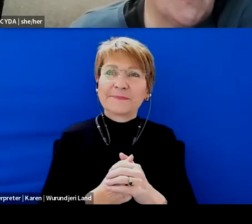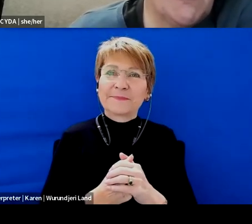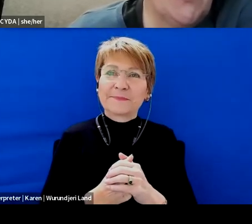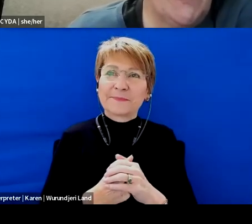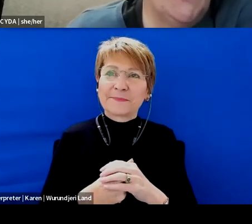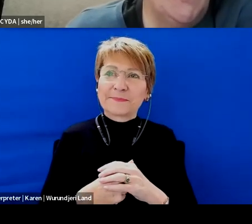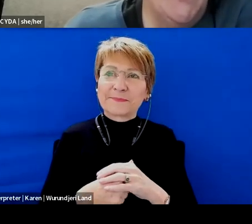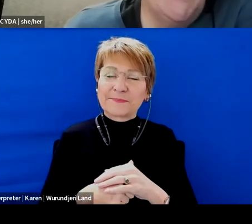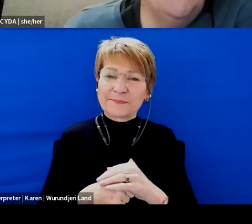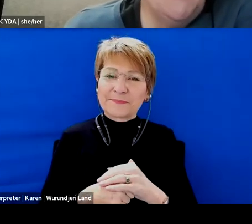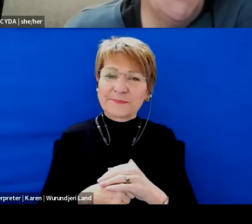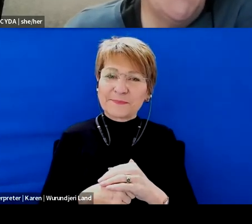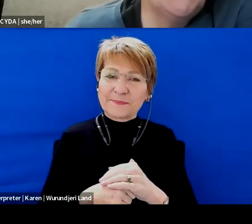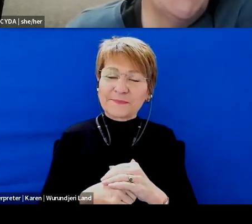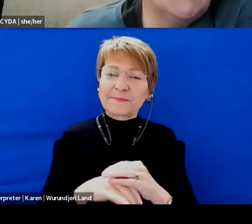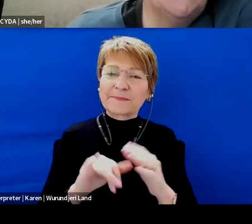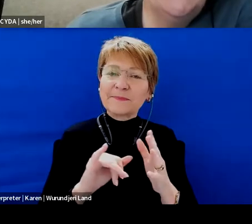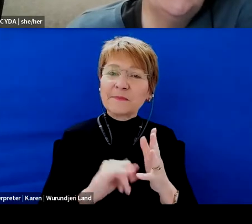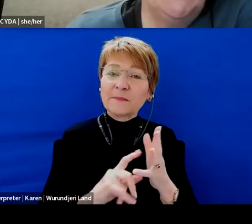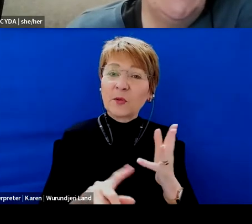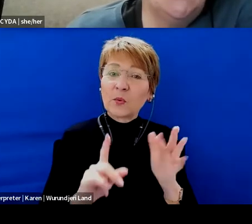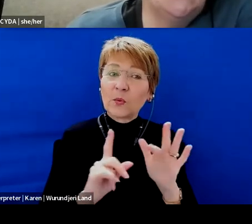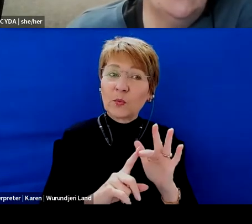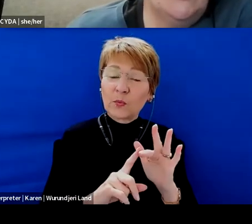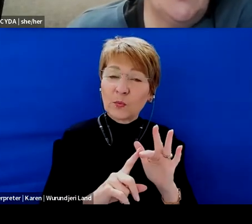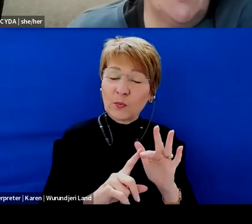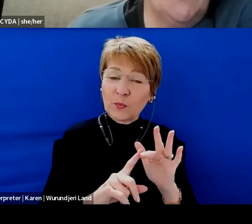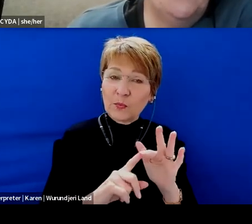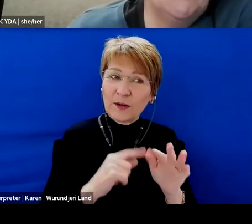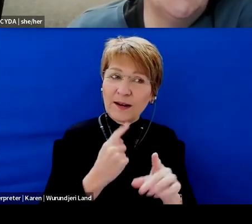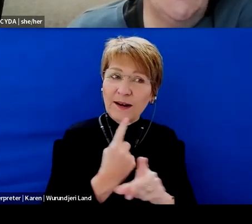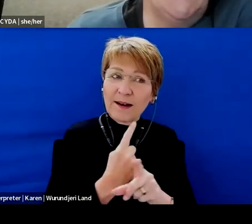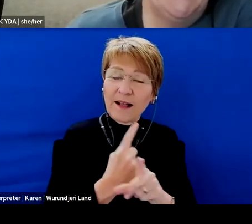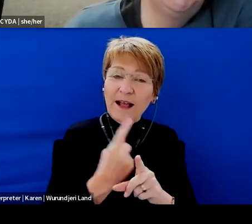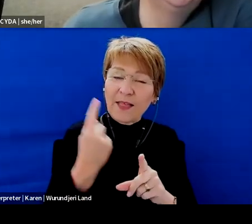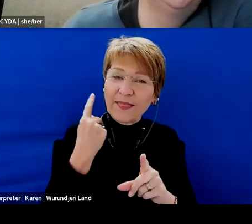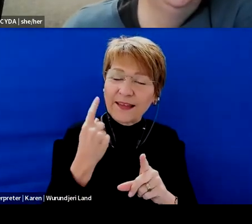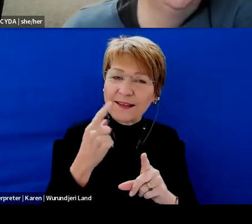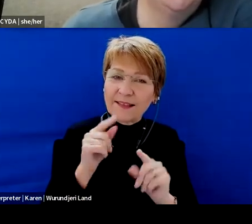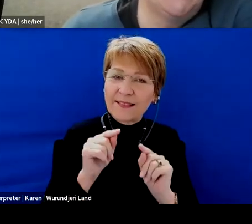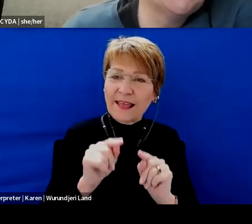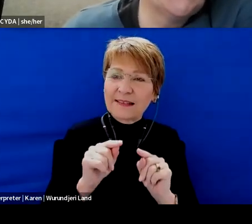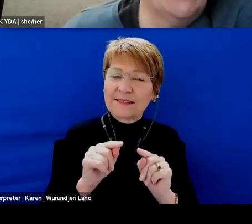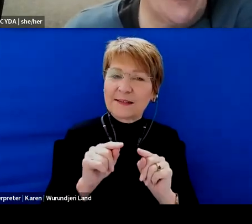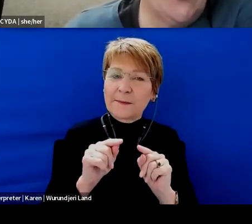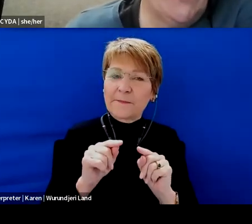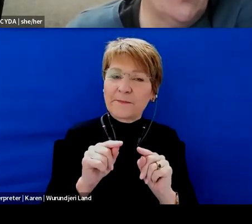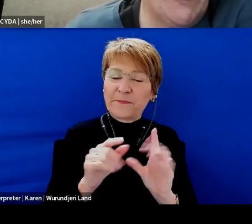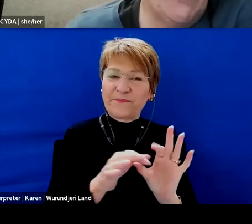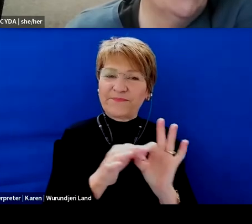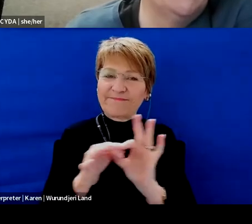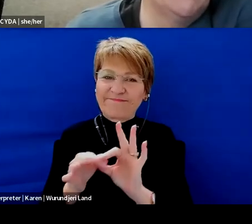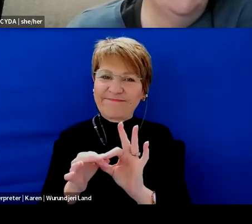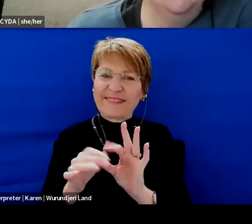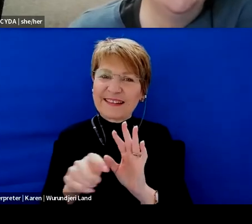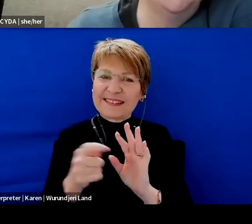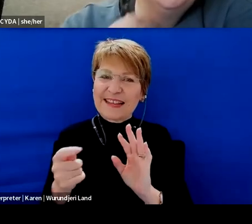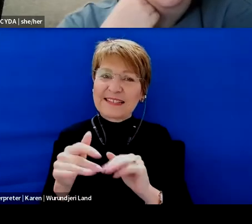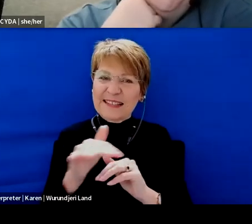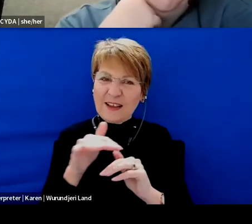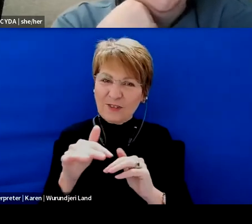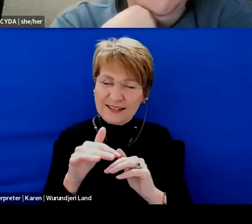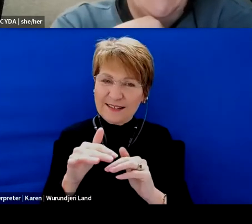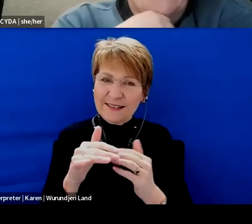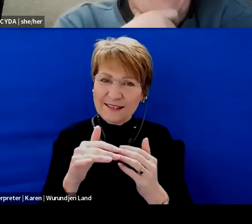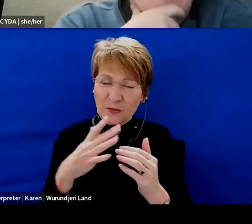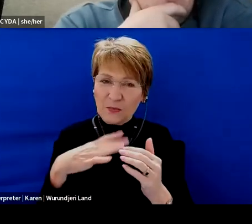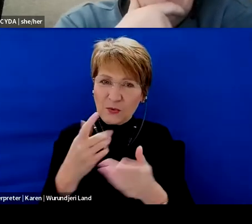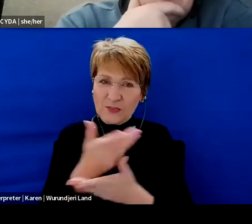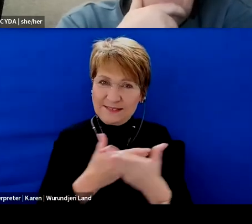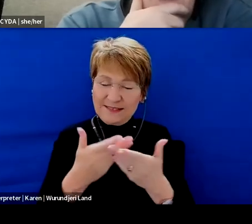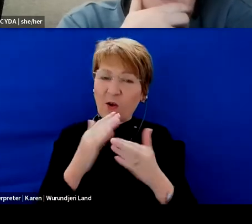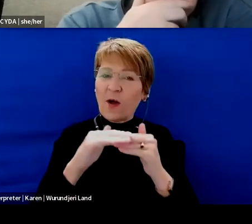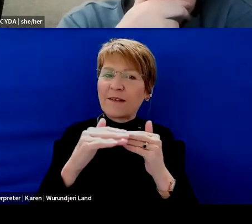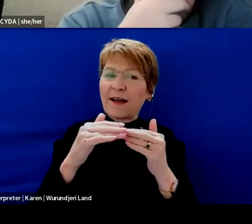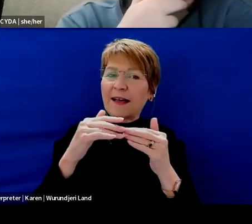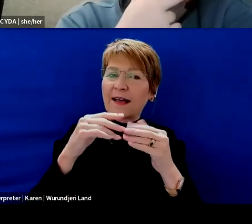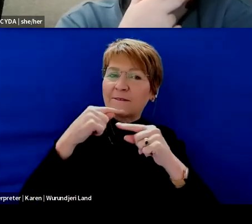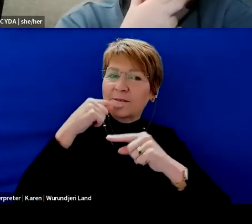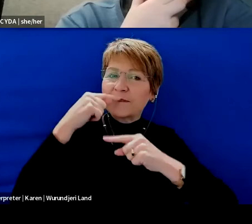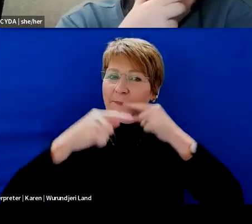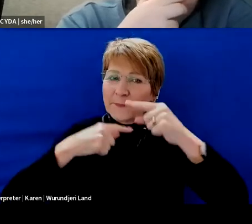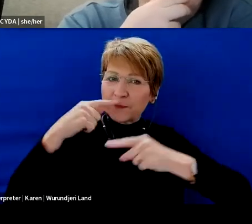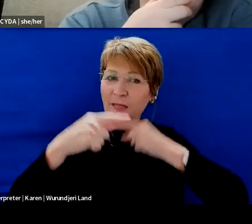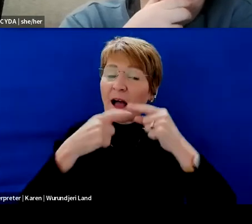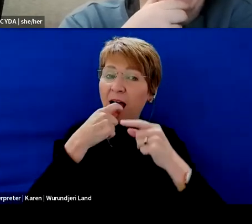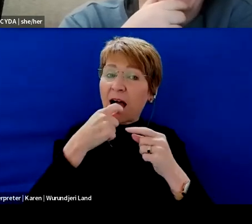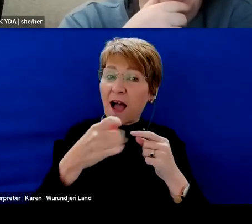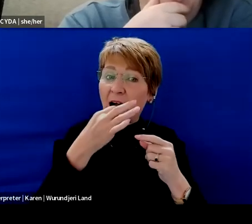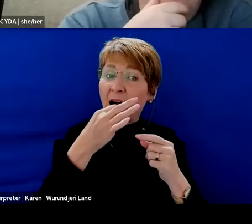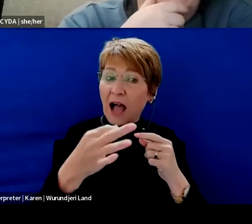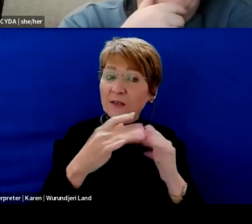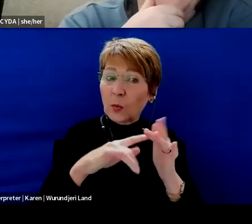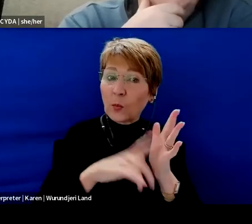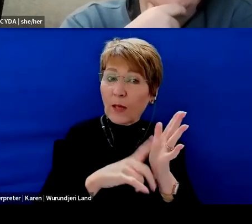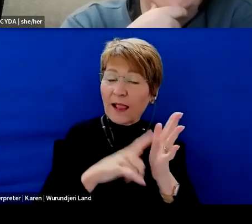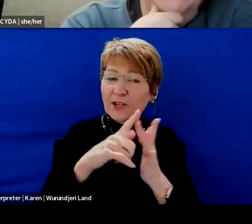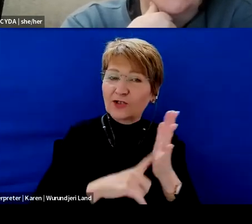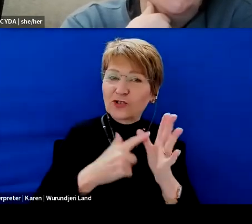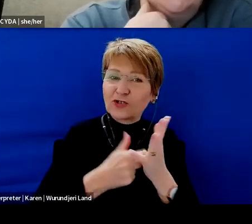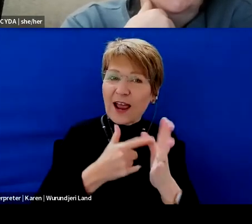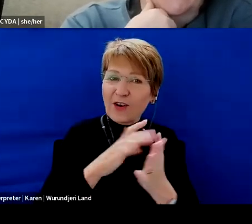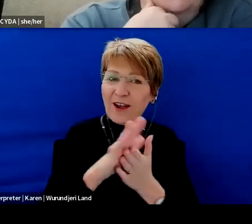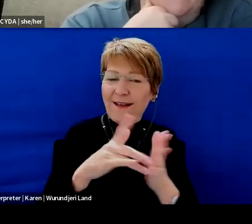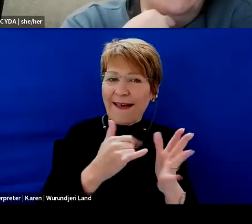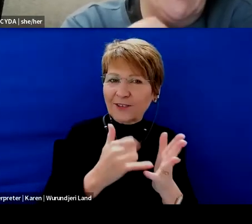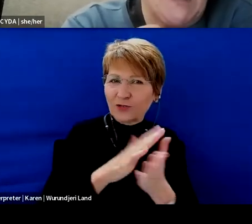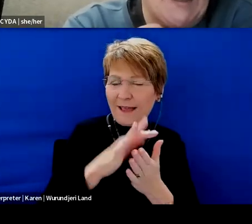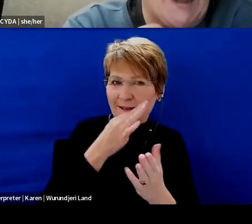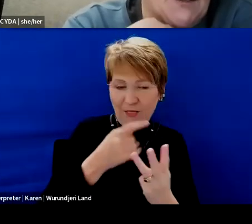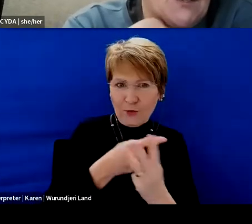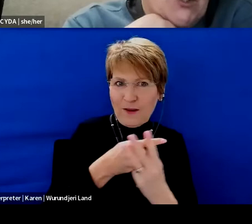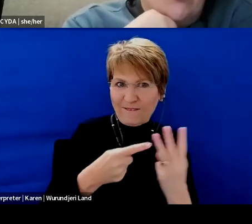So talking to myself then I'm actually that's what we really good link into the next sort of area that we had grouped together, and that was about information so I asked will Jarrod and Ashley to think about what information do they wish that their family